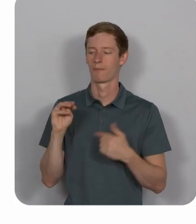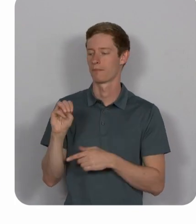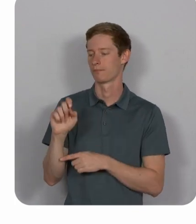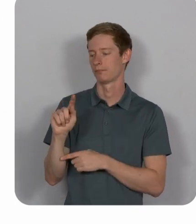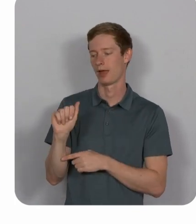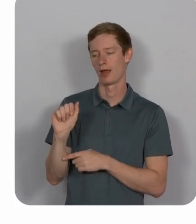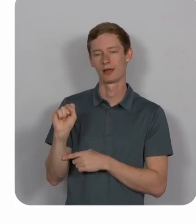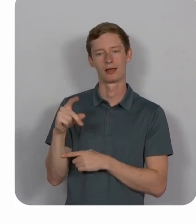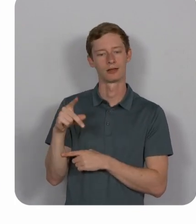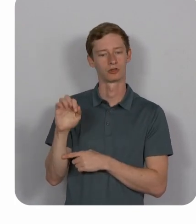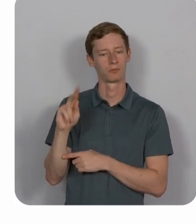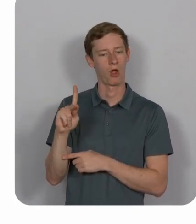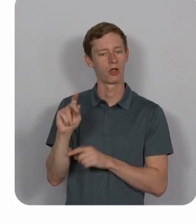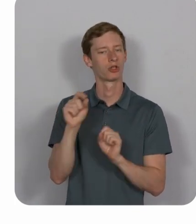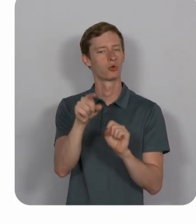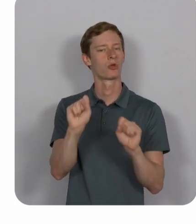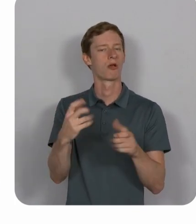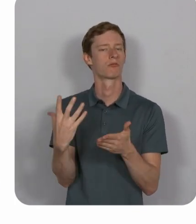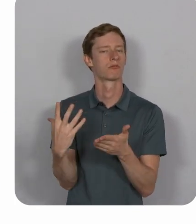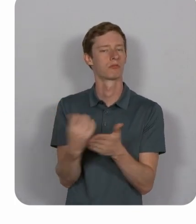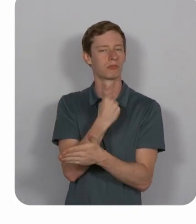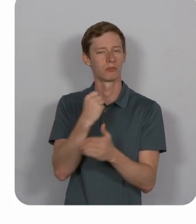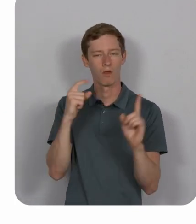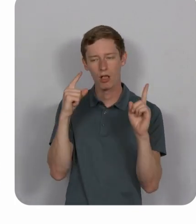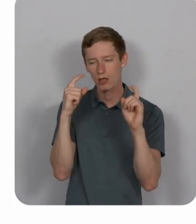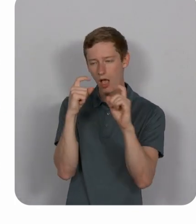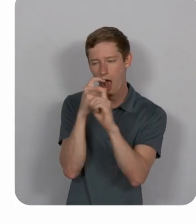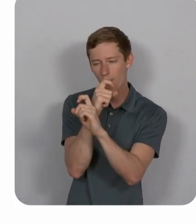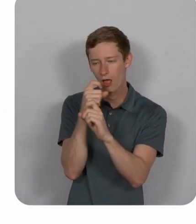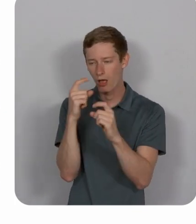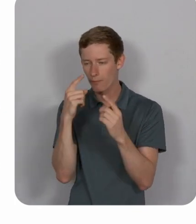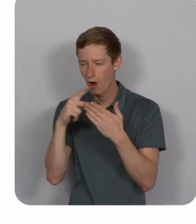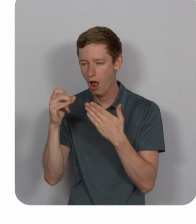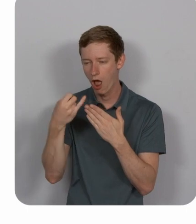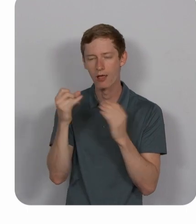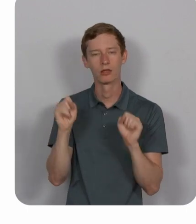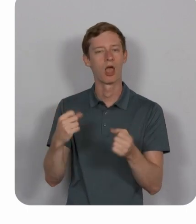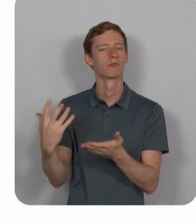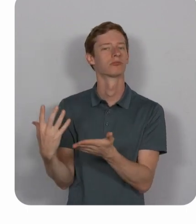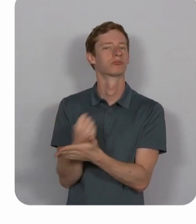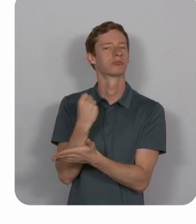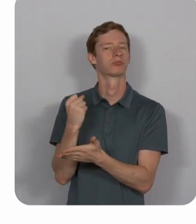high-performing and complex projects. And the Meta Spark community